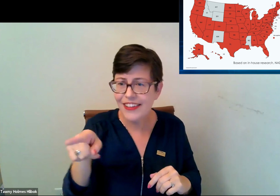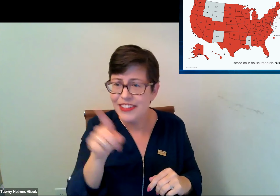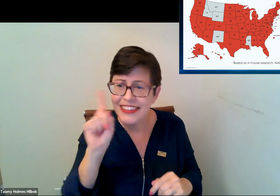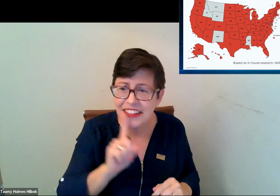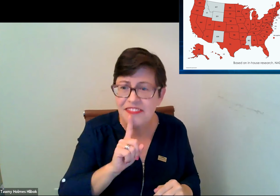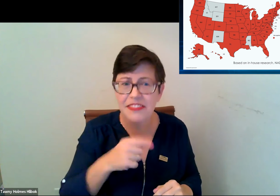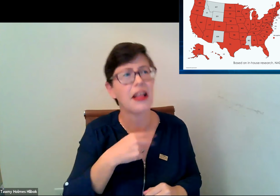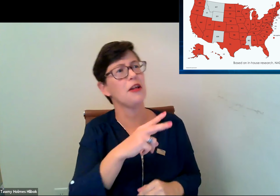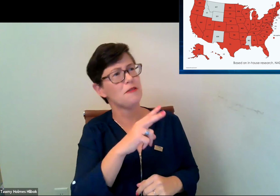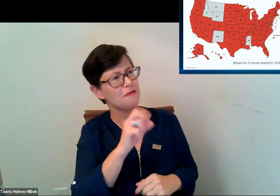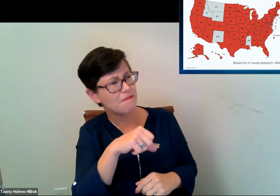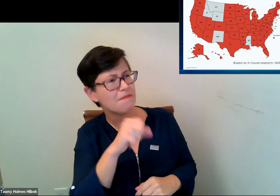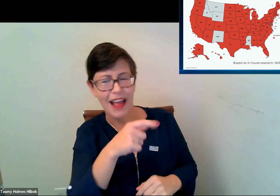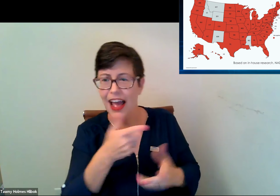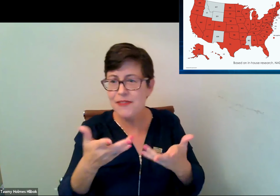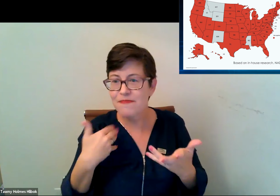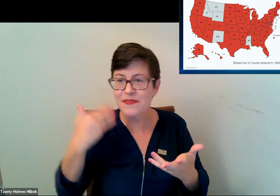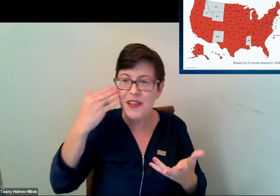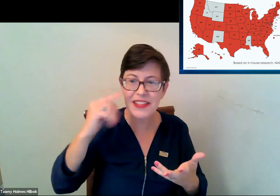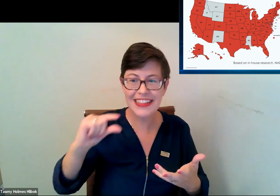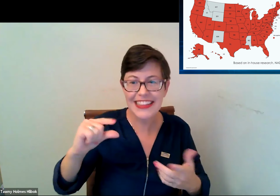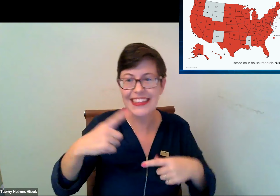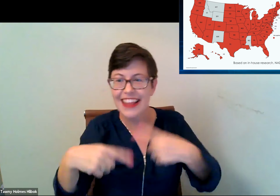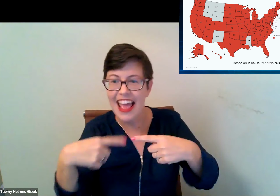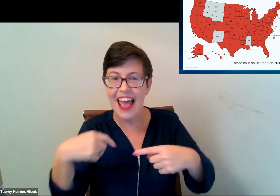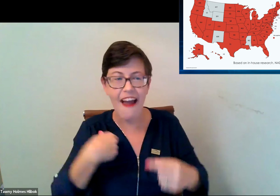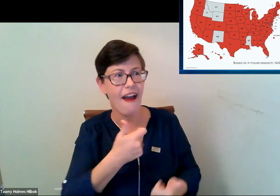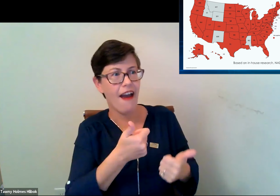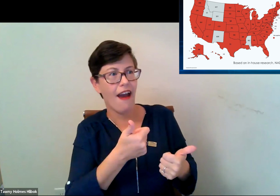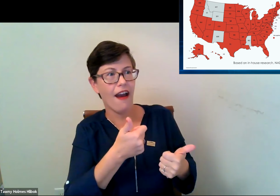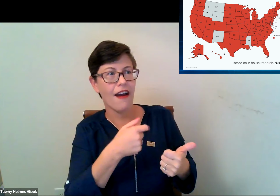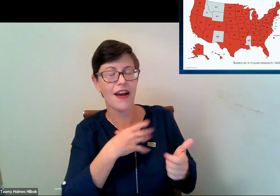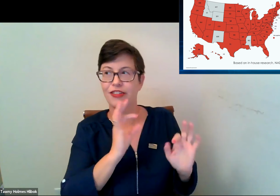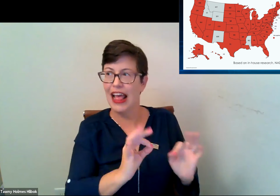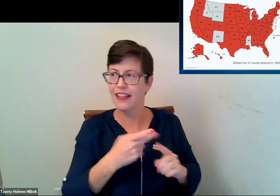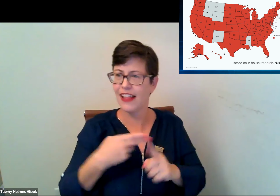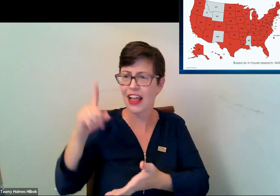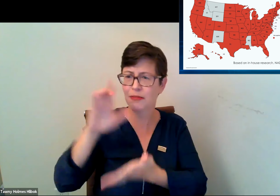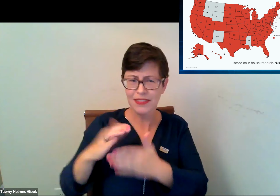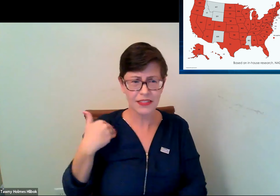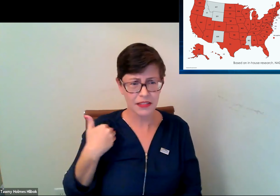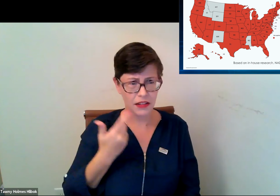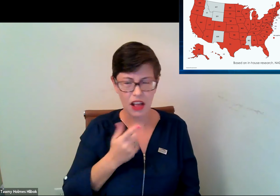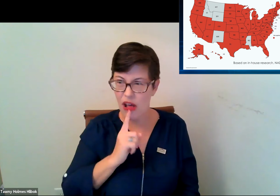came up and said hey are you deaf and of course I replied that I was and they said, you know I know a little bit of sign language, and that was wonderful.